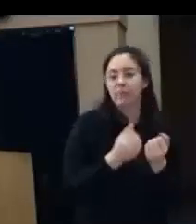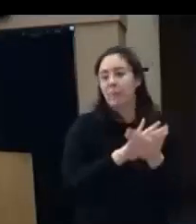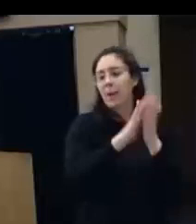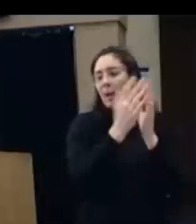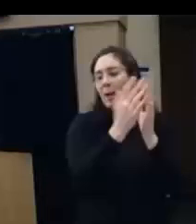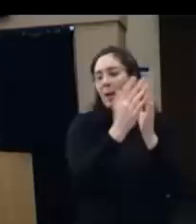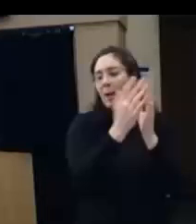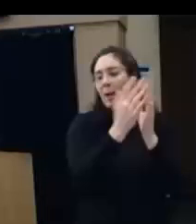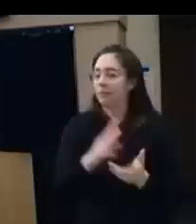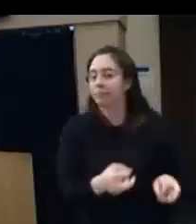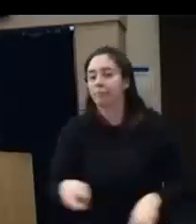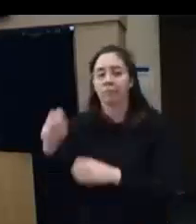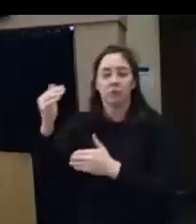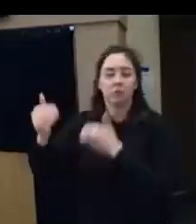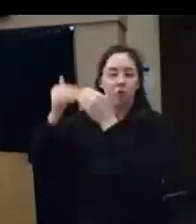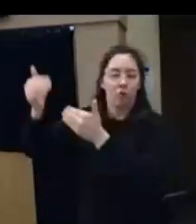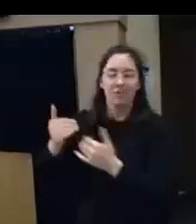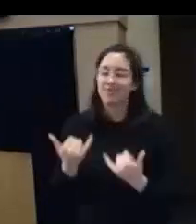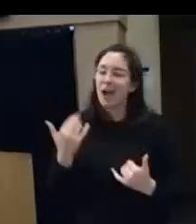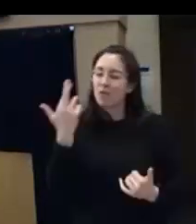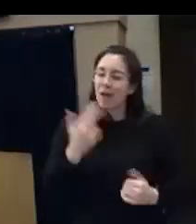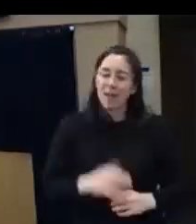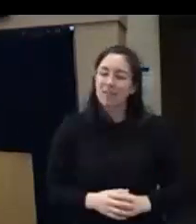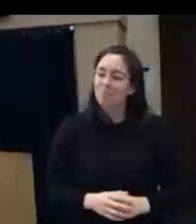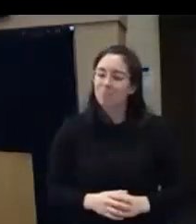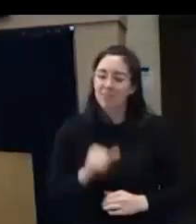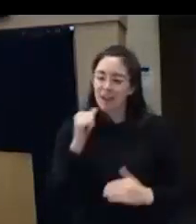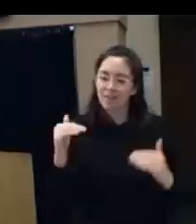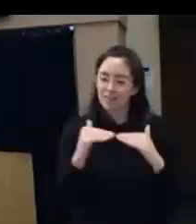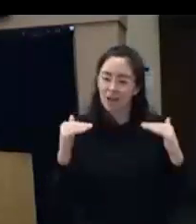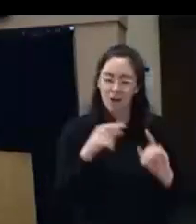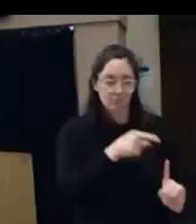when they reach adulthood and now we realize that that's actually really unfair to patients and